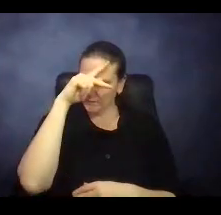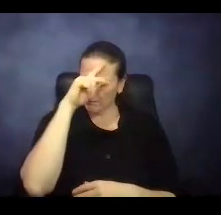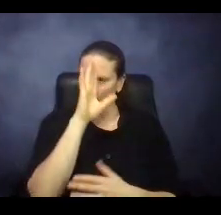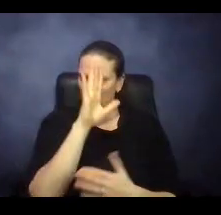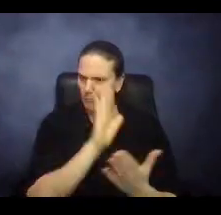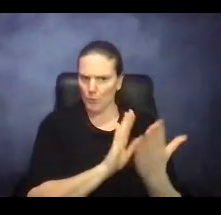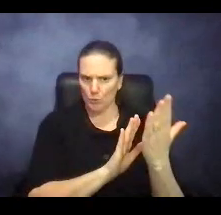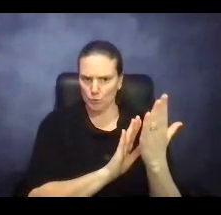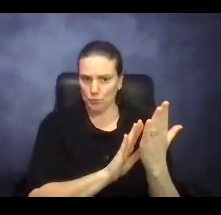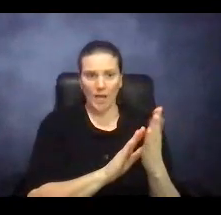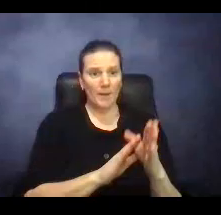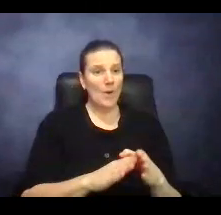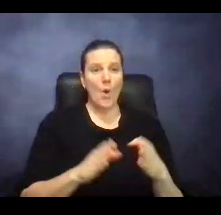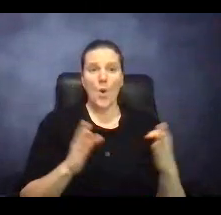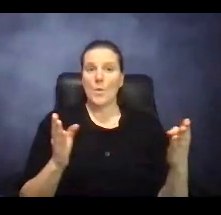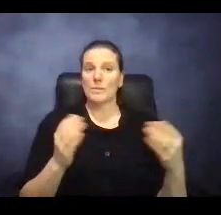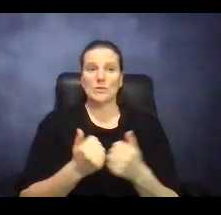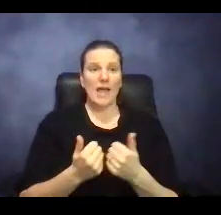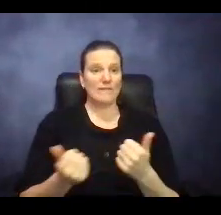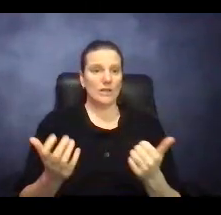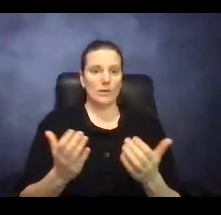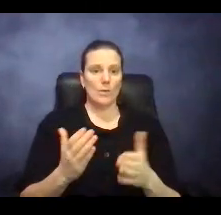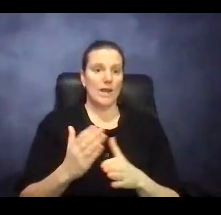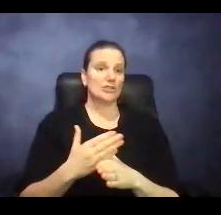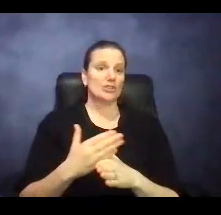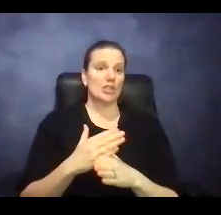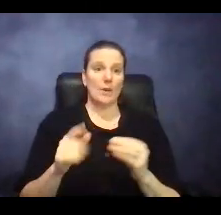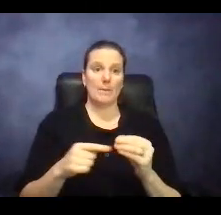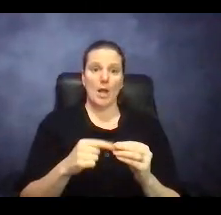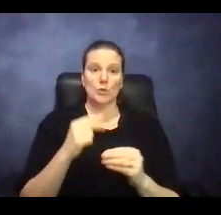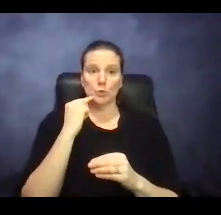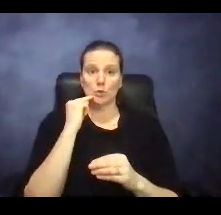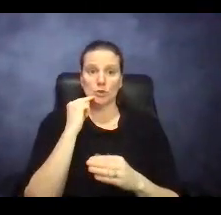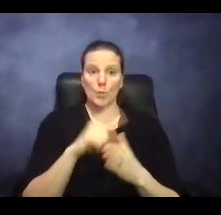I'm open to everything. What I share about nutrition is what I see, like,